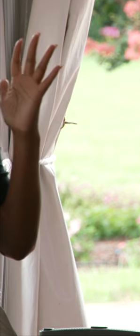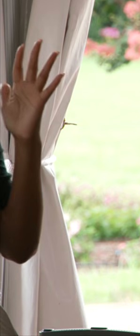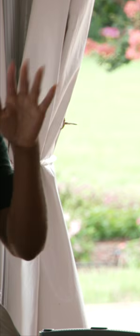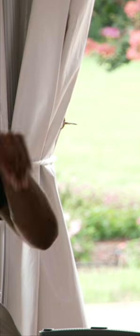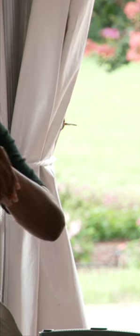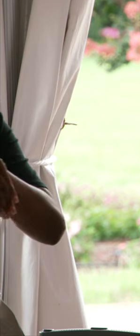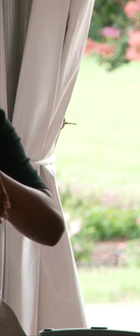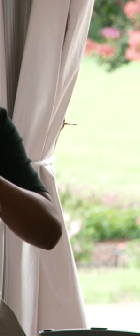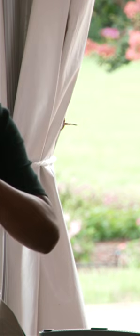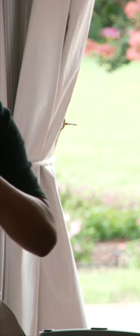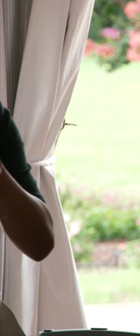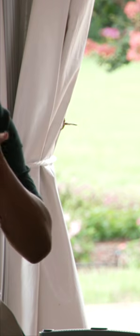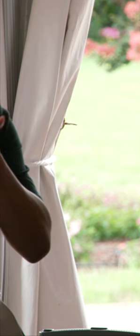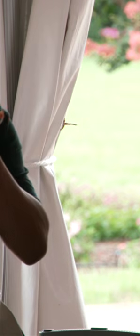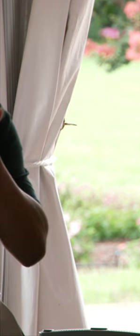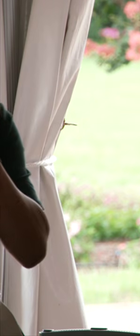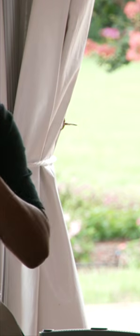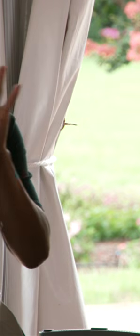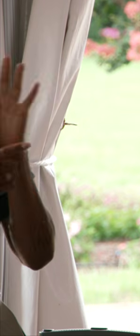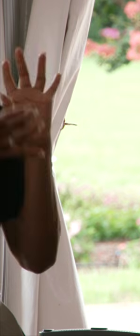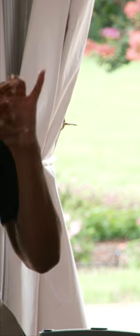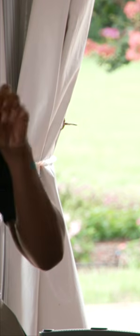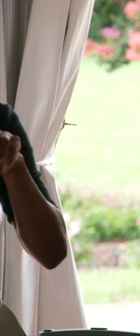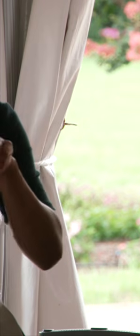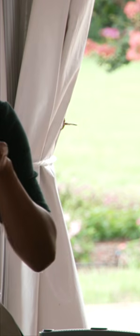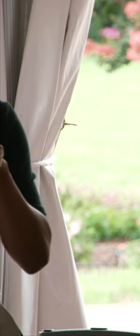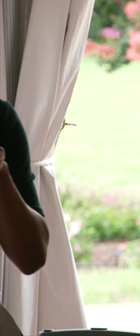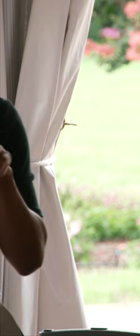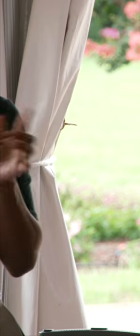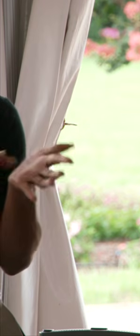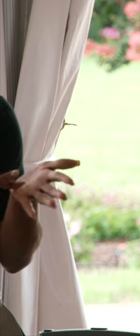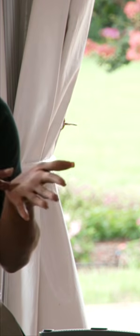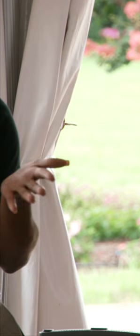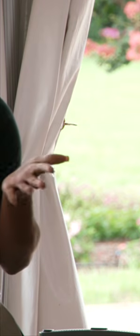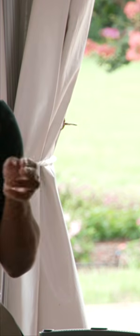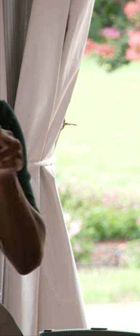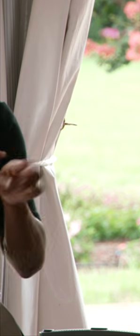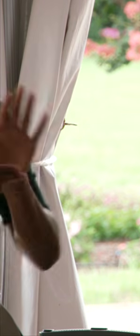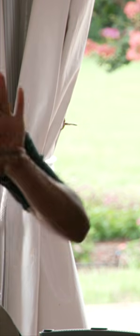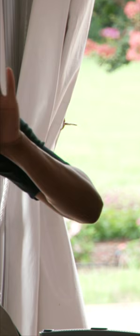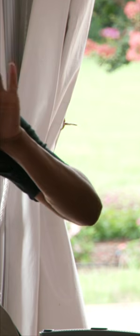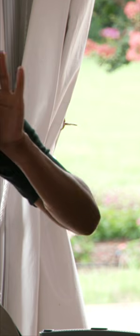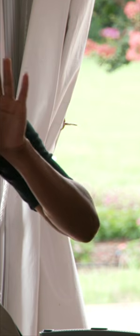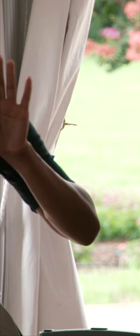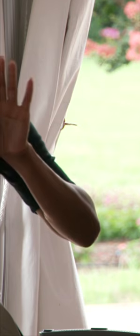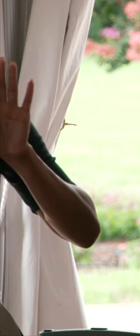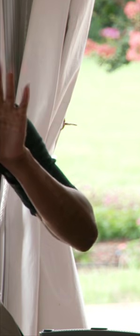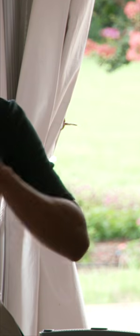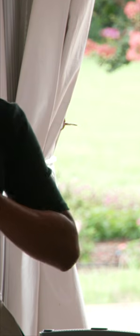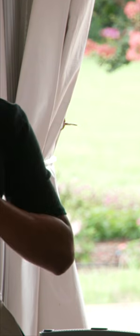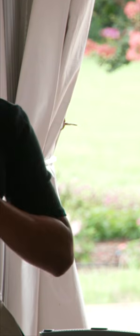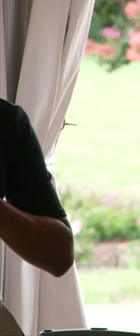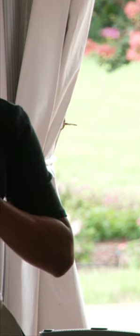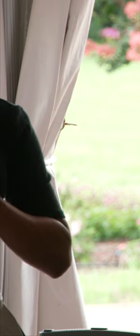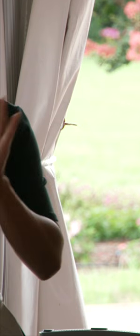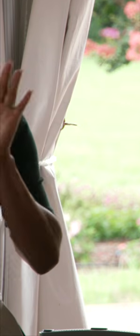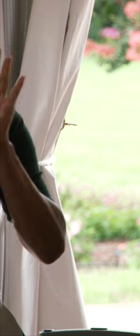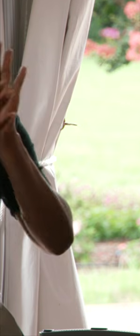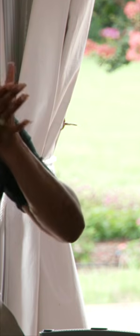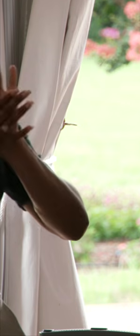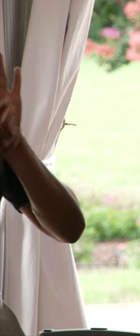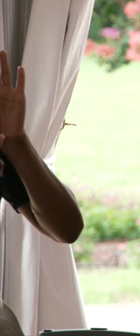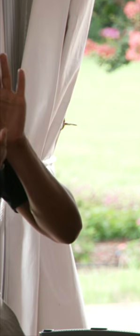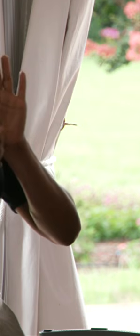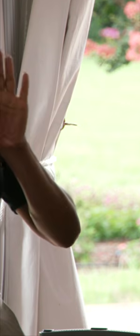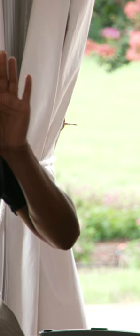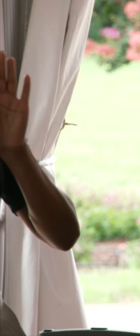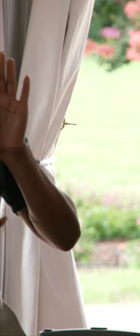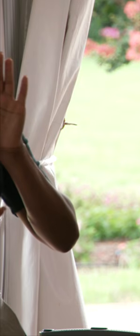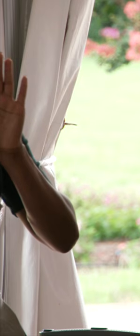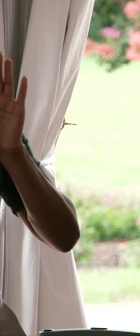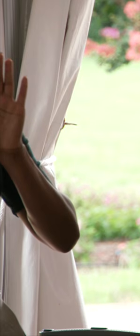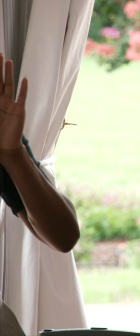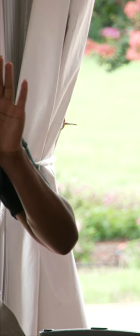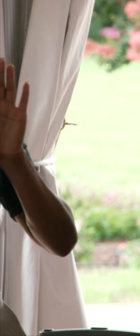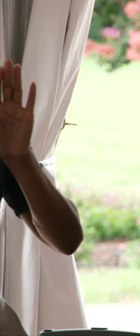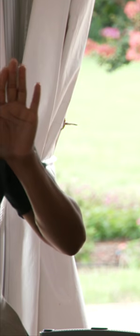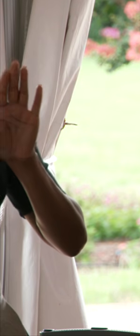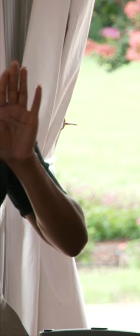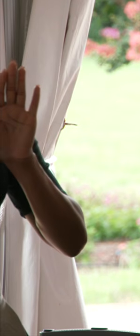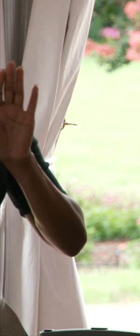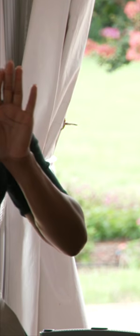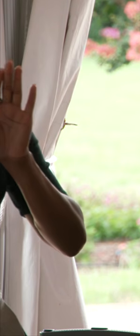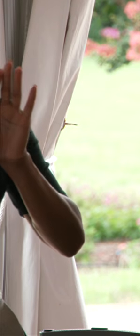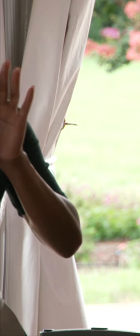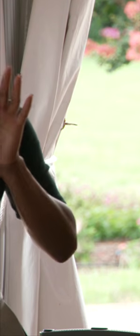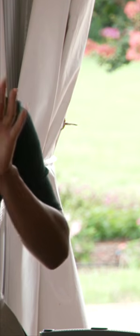medicine, the Belmont Report. The Belmont Report was written as a direct rebuke to the honors — to